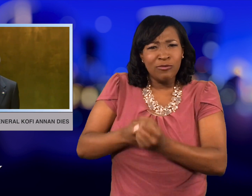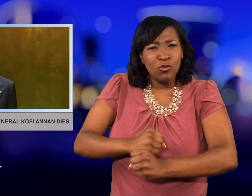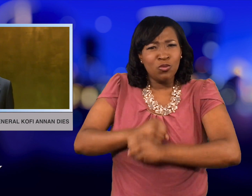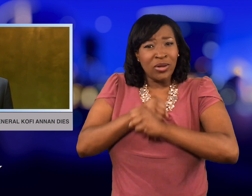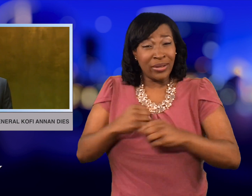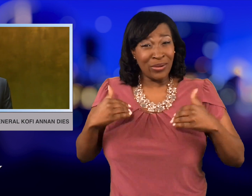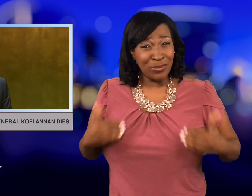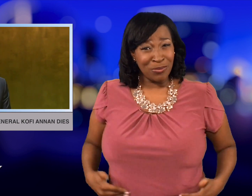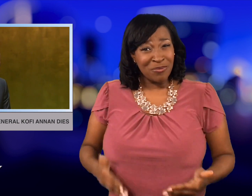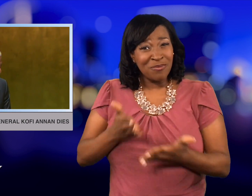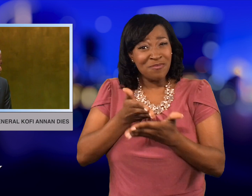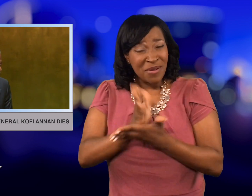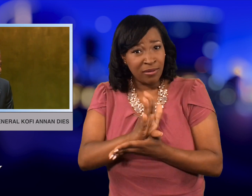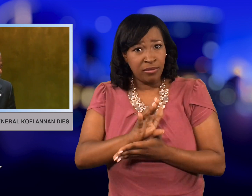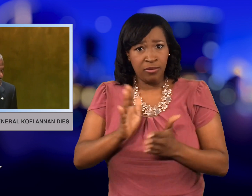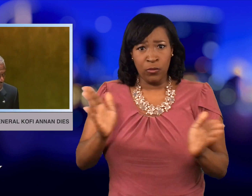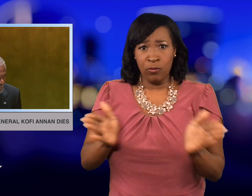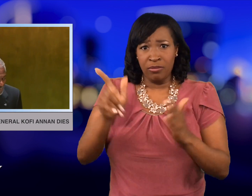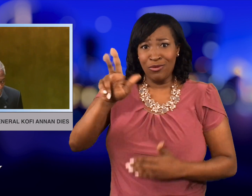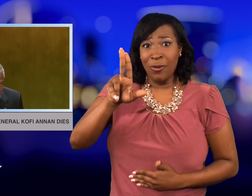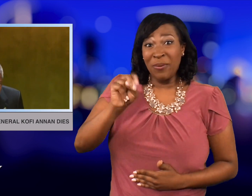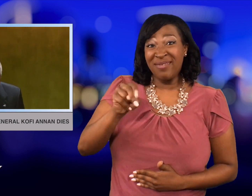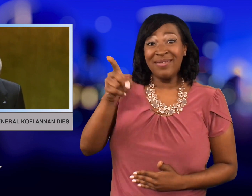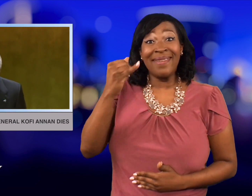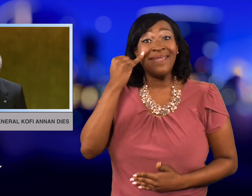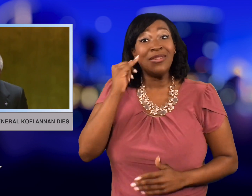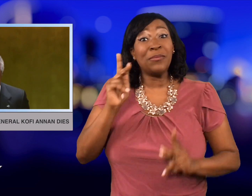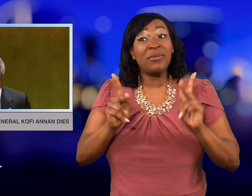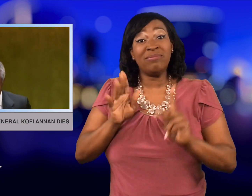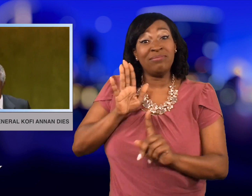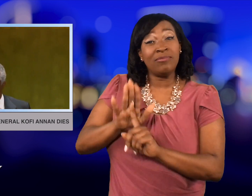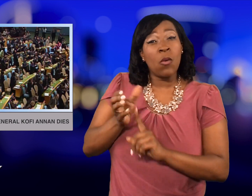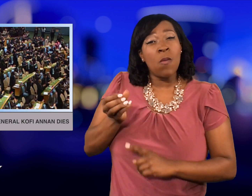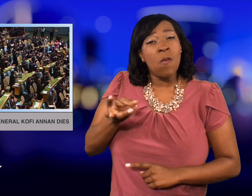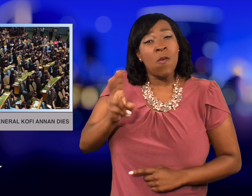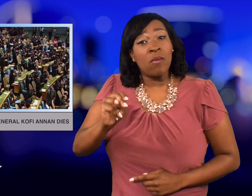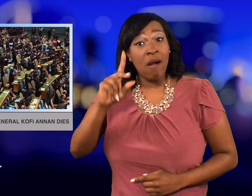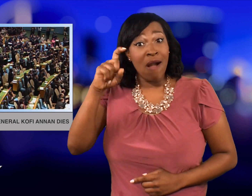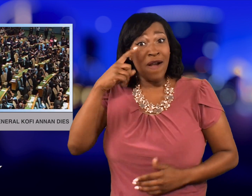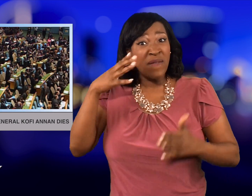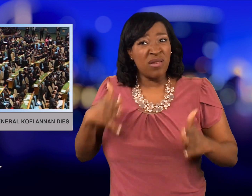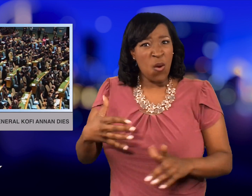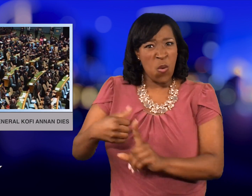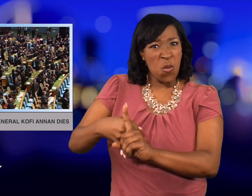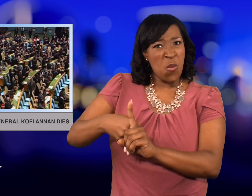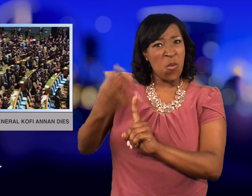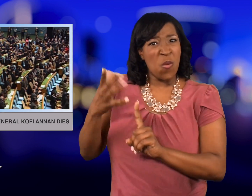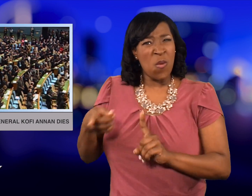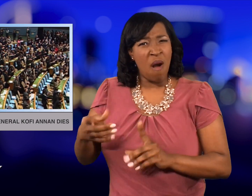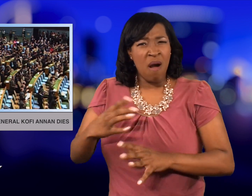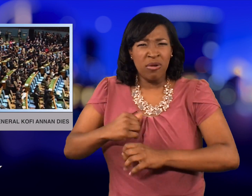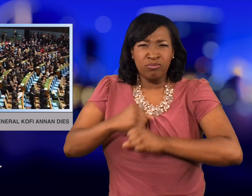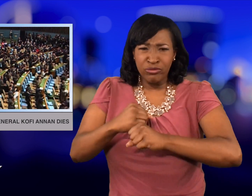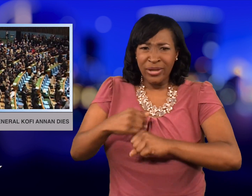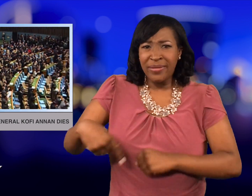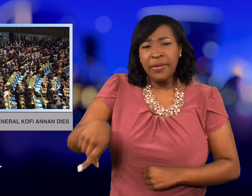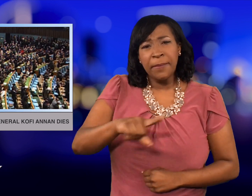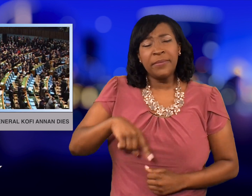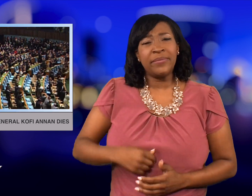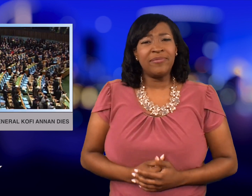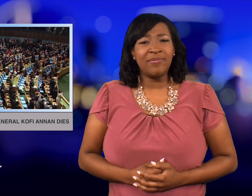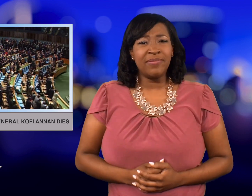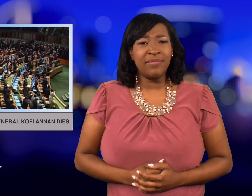He championed human rights and urged the UN to protect citizens if their own governments